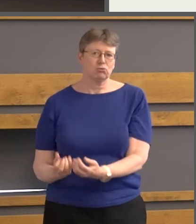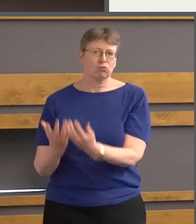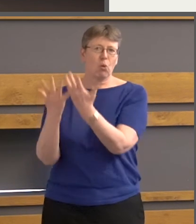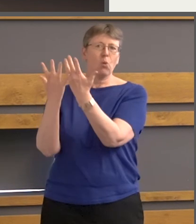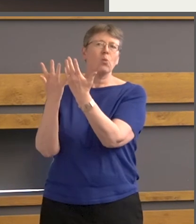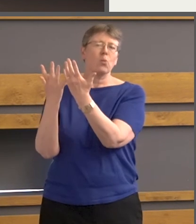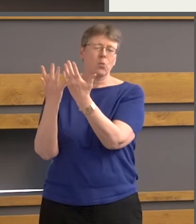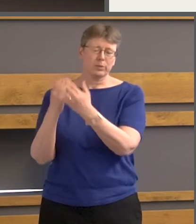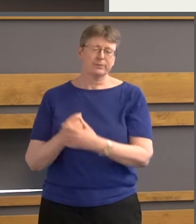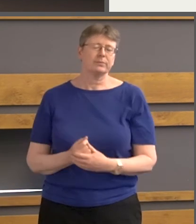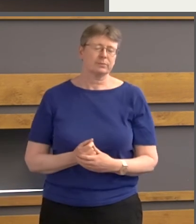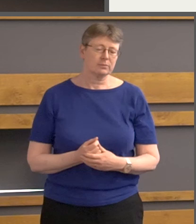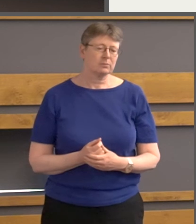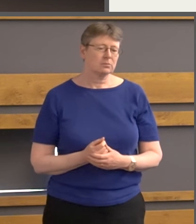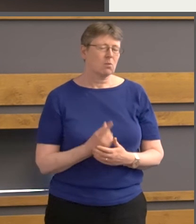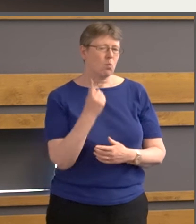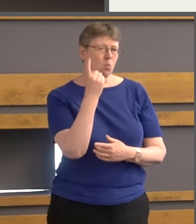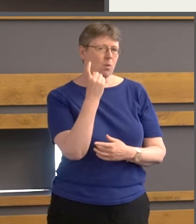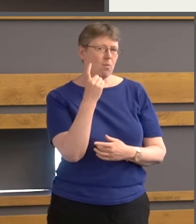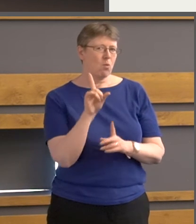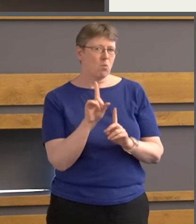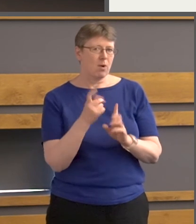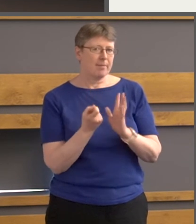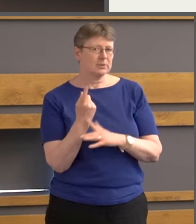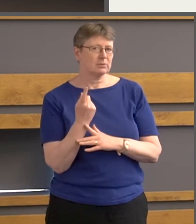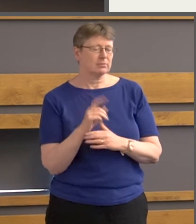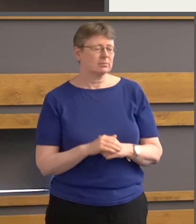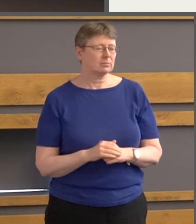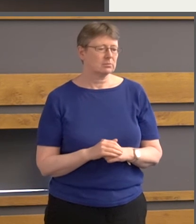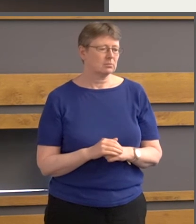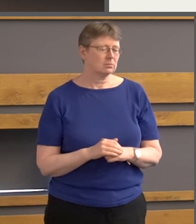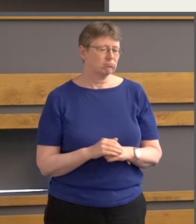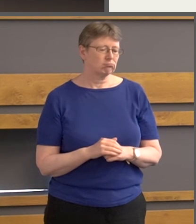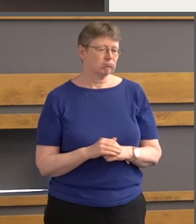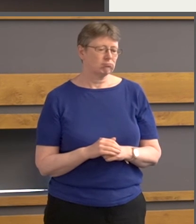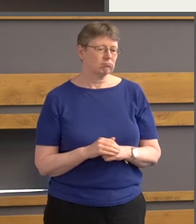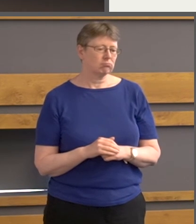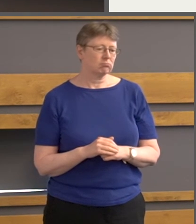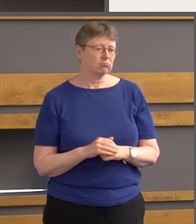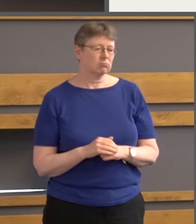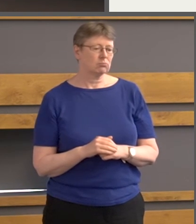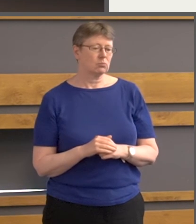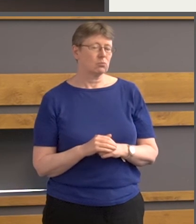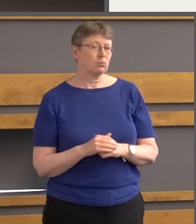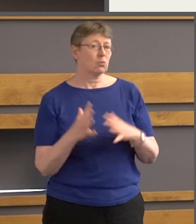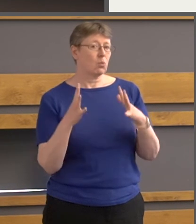And one more thing that happened was World War II